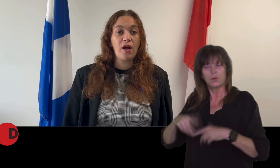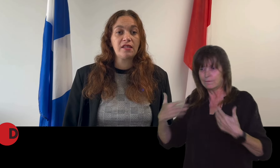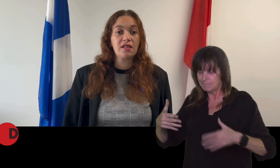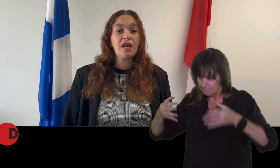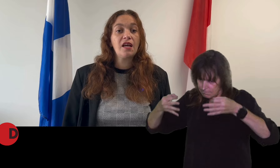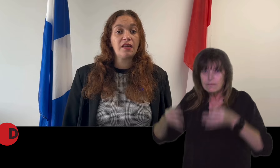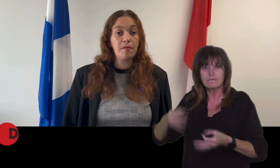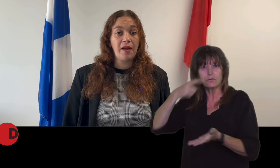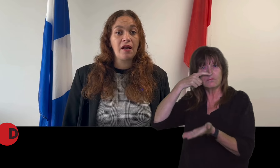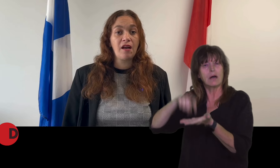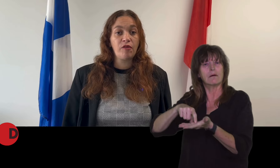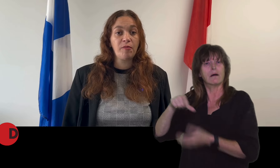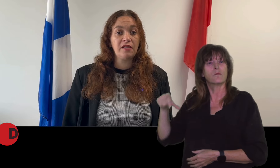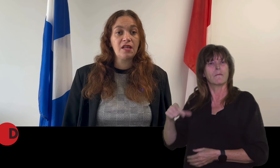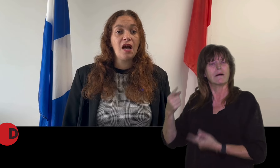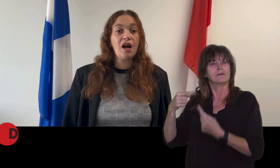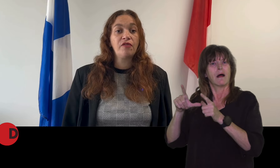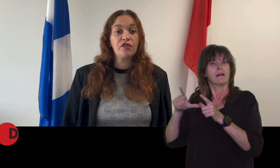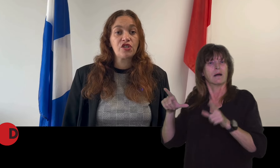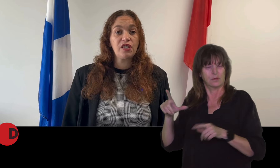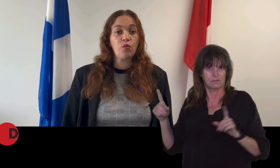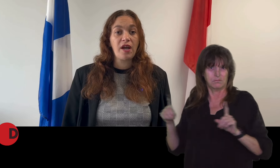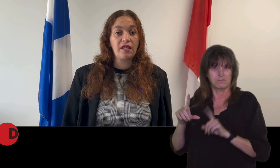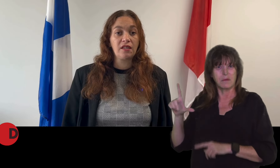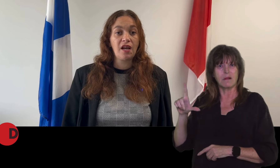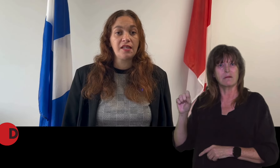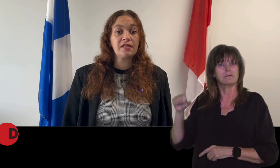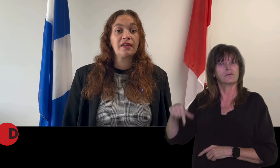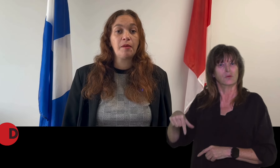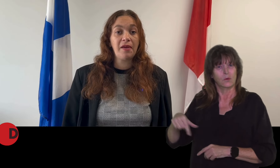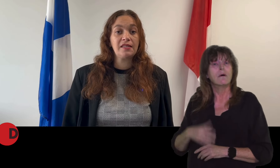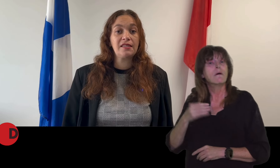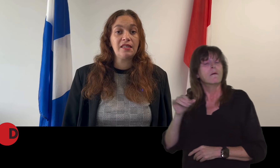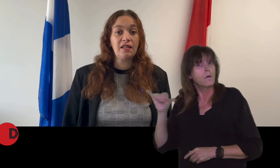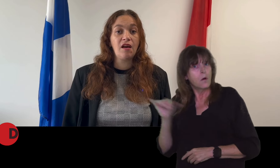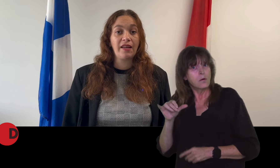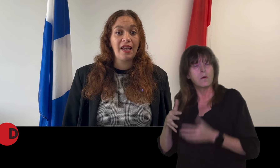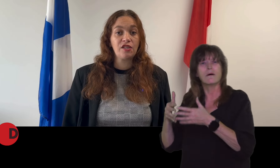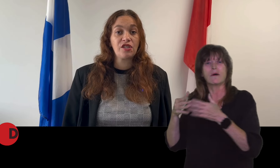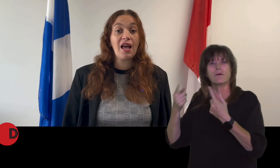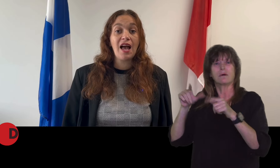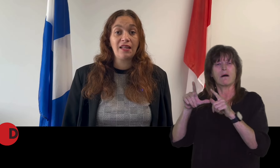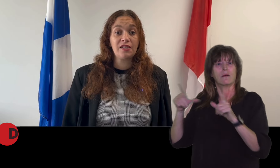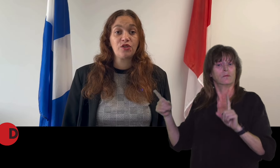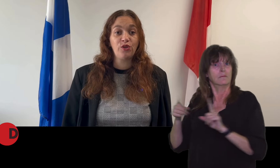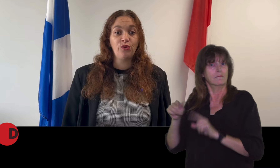to officially recognize Québec Sign Language (LSQ) and American Sign Language